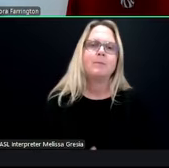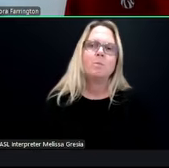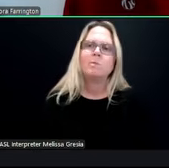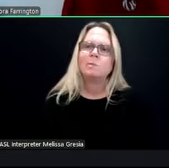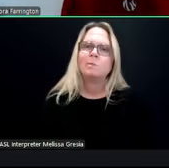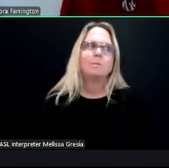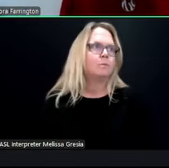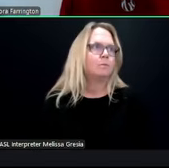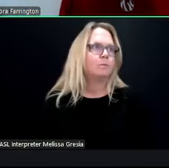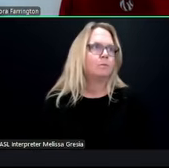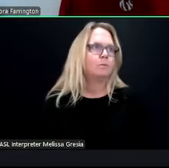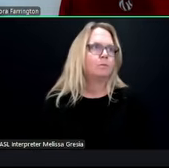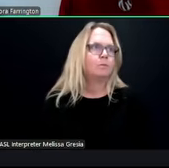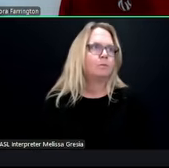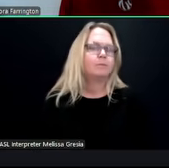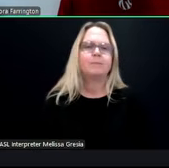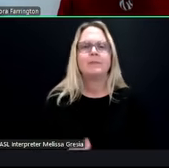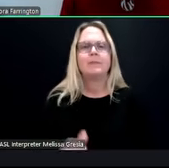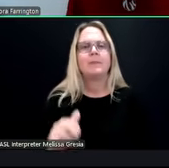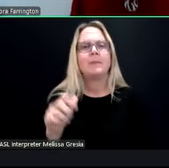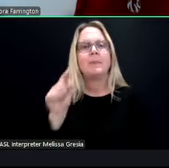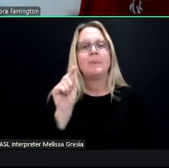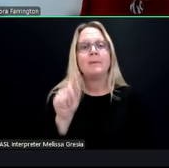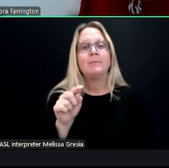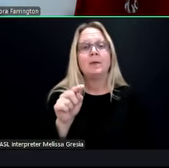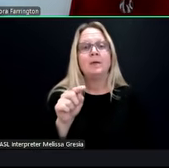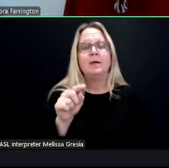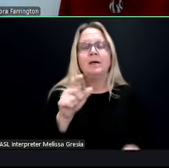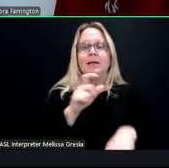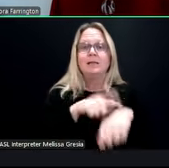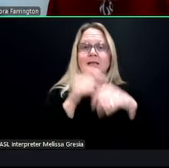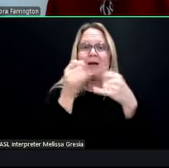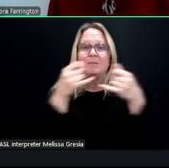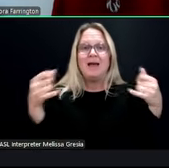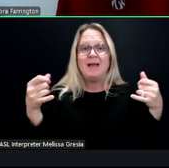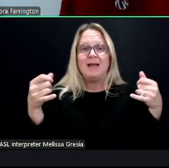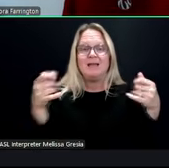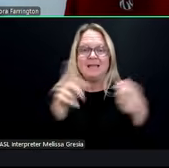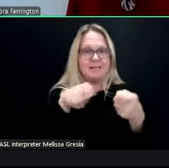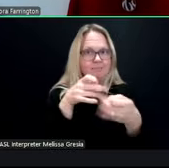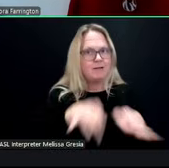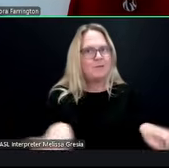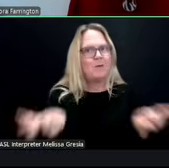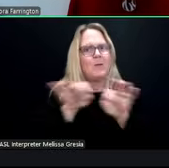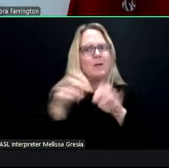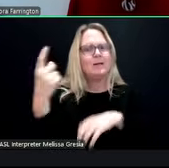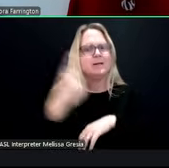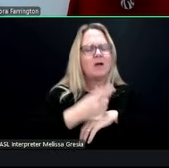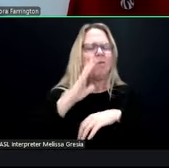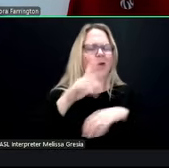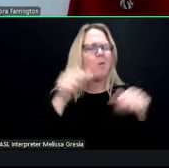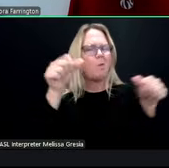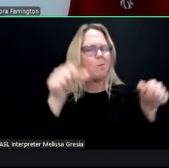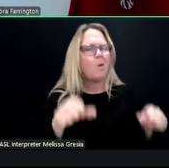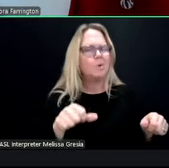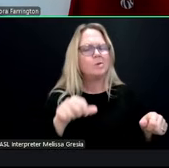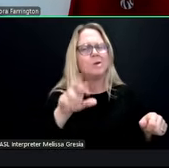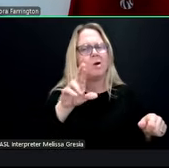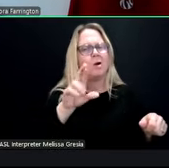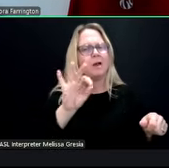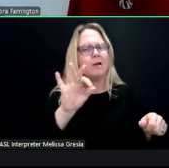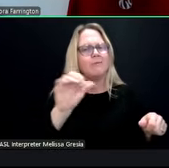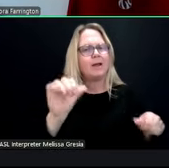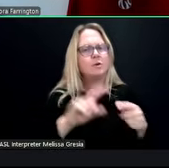Slide 21 is the timeline and key dates. Uh we will post the RFA to our rural health transformation